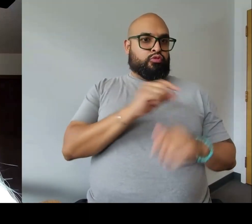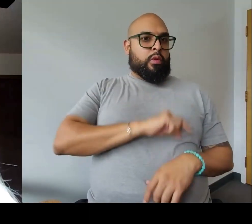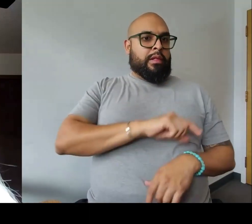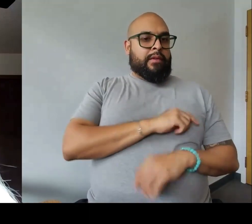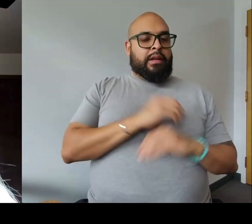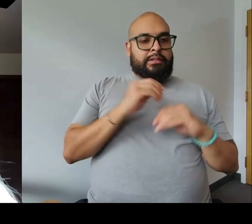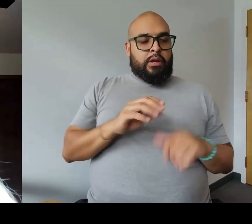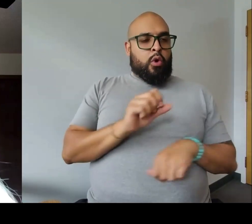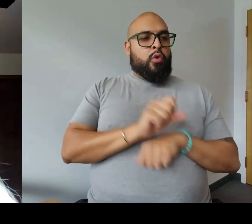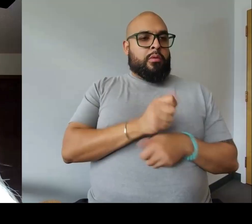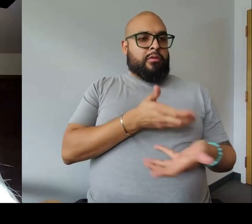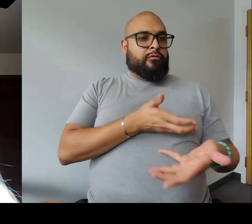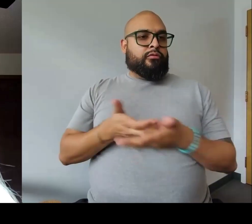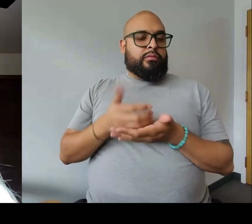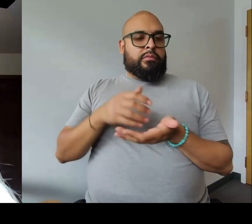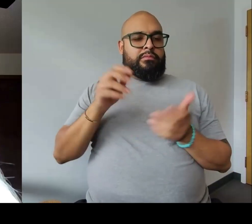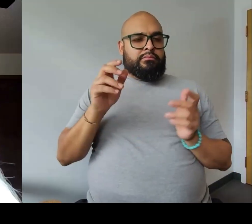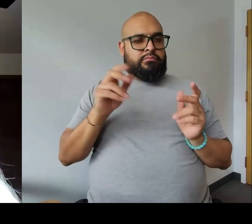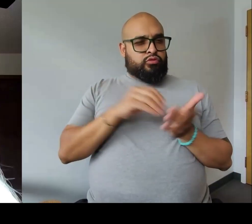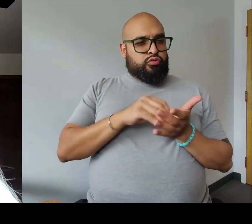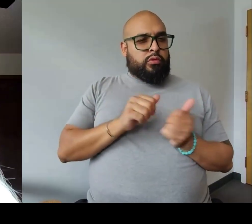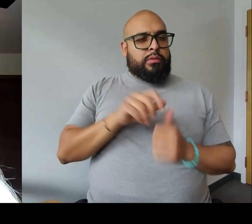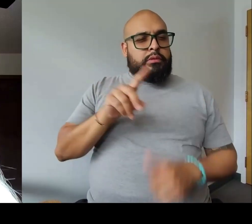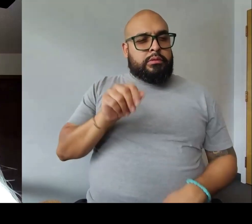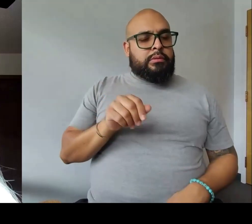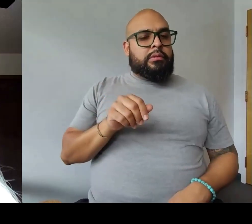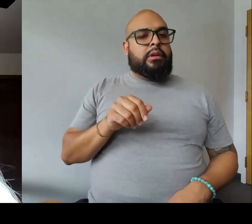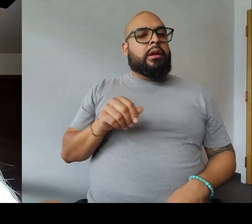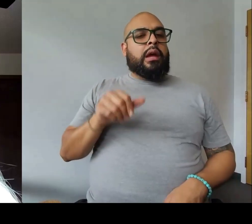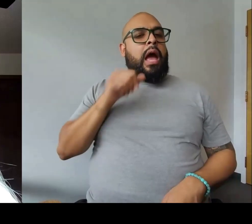And all those years really weren't working a whole lot with the VI field.